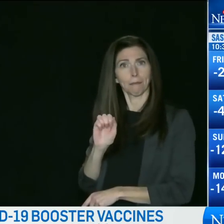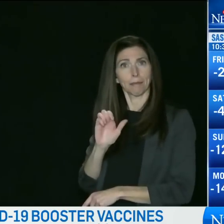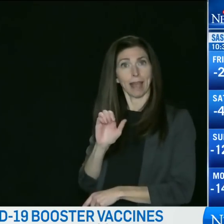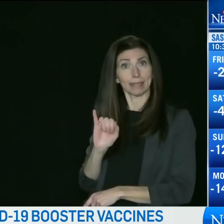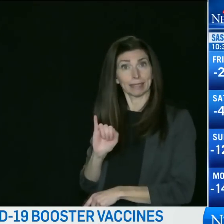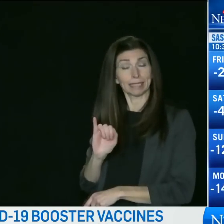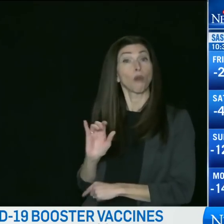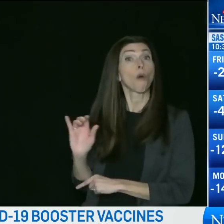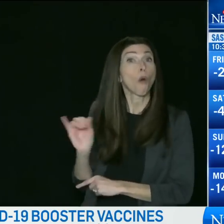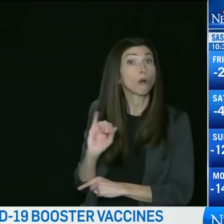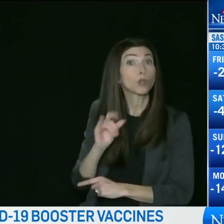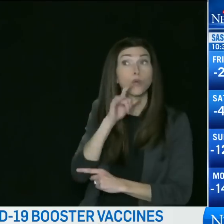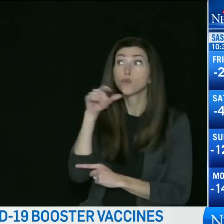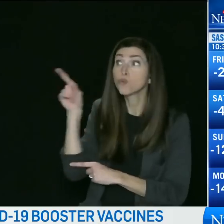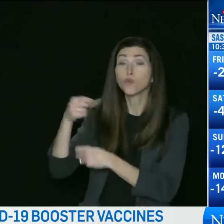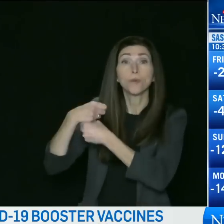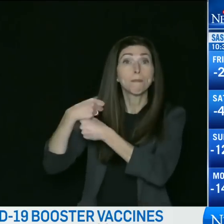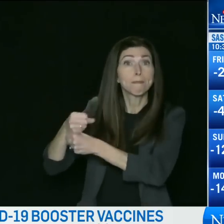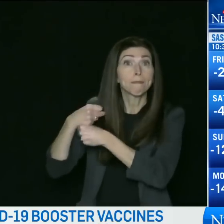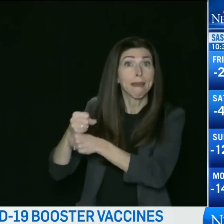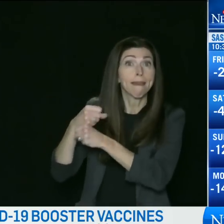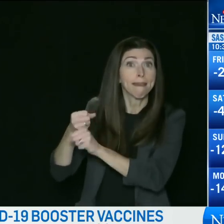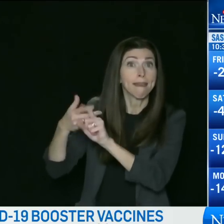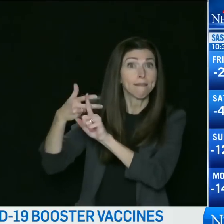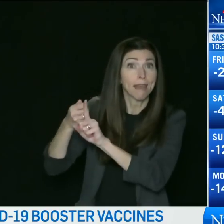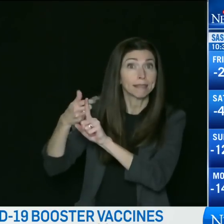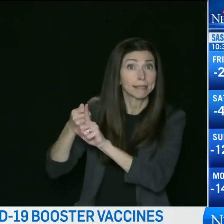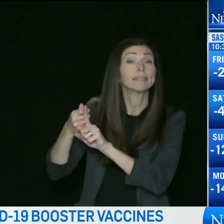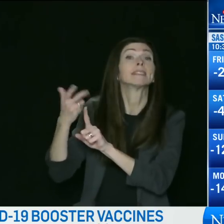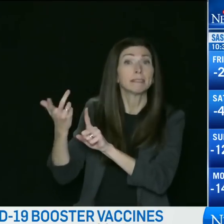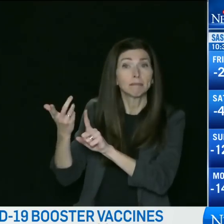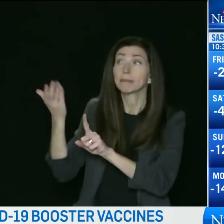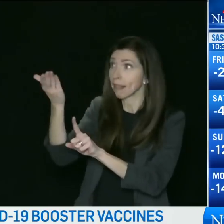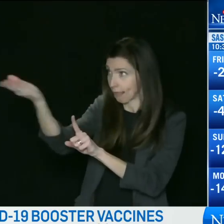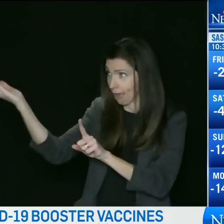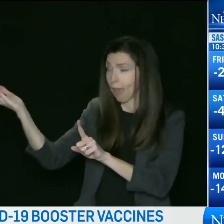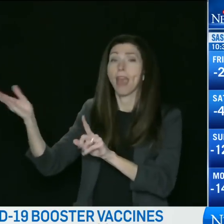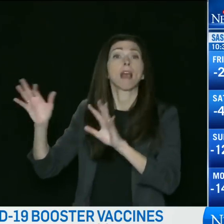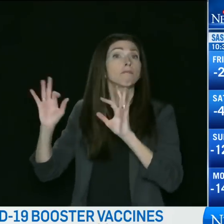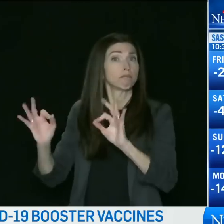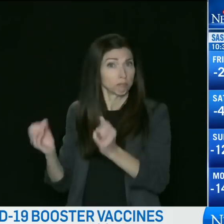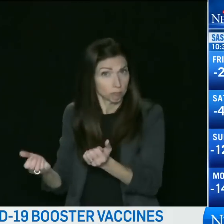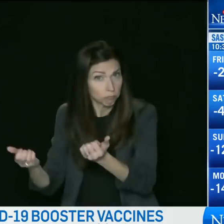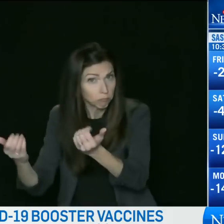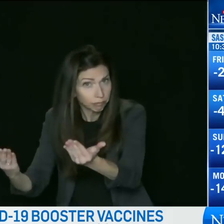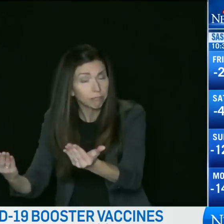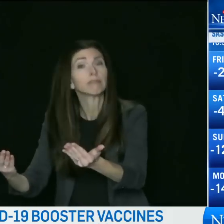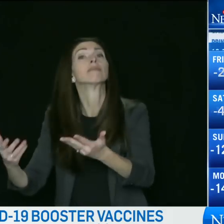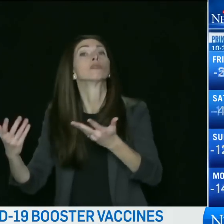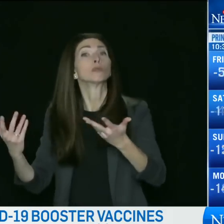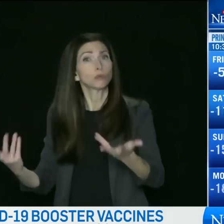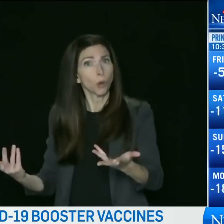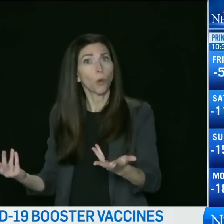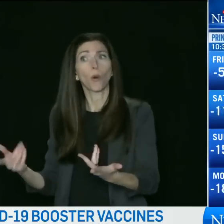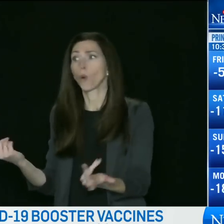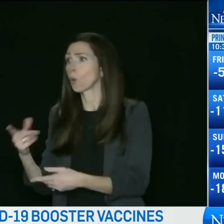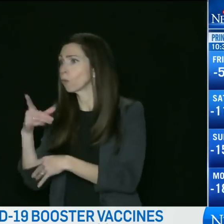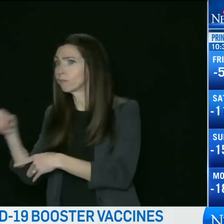DOSE, SO THE MAJORITY OF THE EVIDENCE THAT HAS BEEN GENERATED AROUND BOOSTER DOSES IS LOOKING